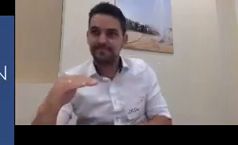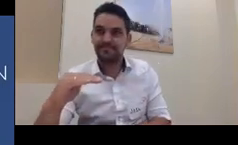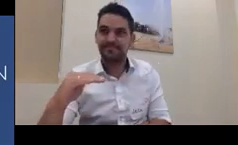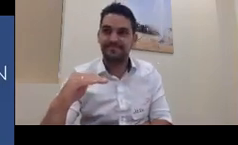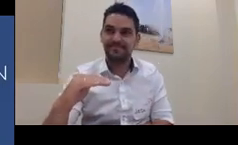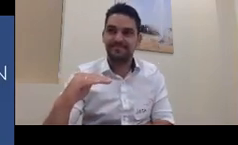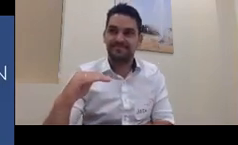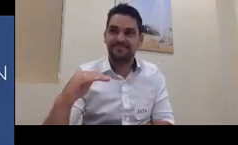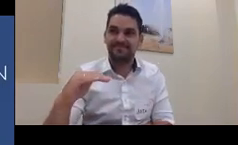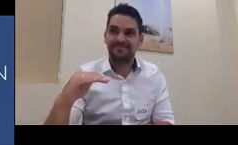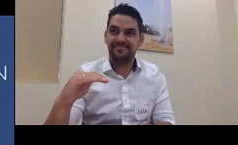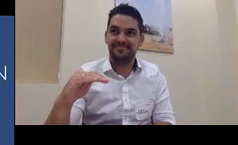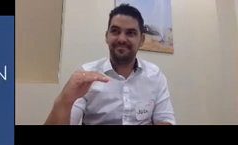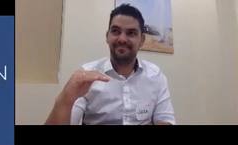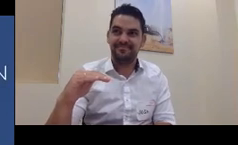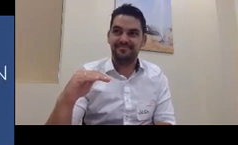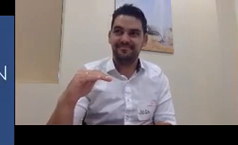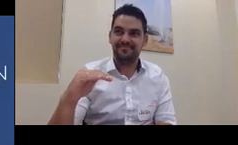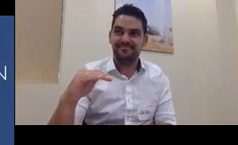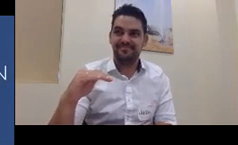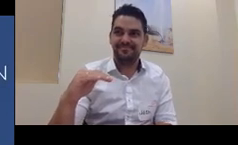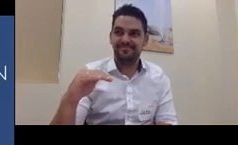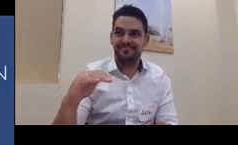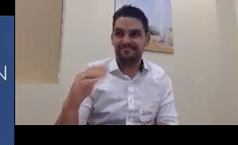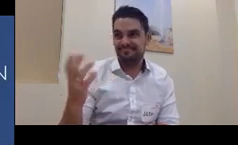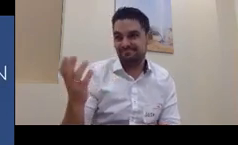we slide until we finally got to the end or got to the curve.